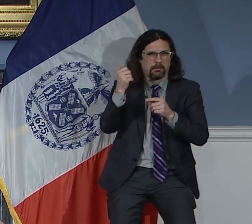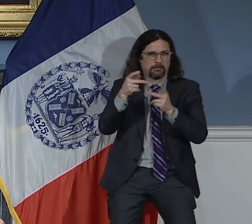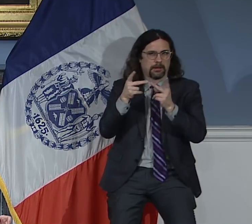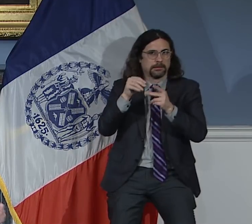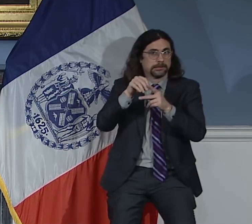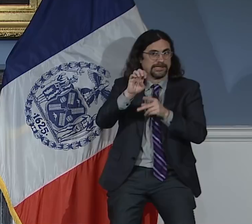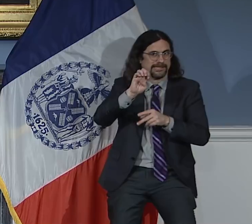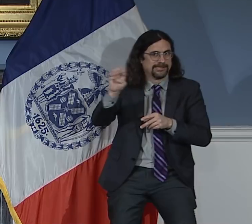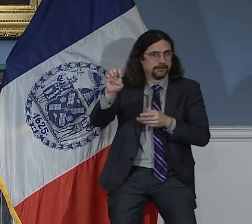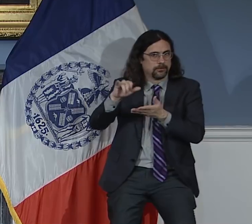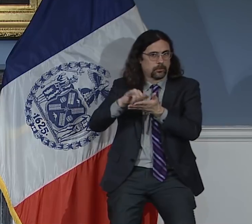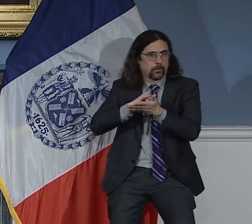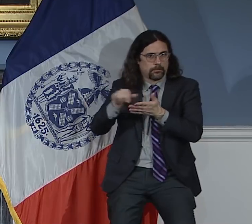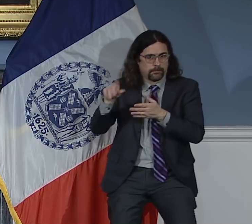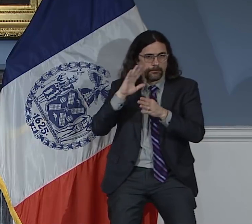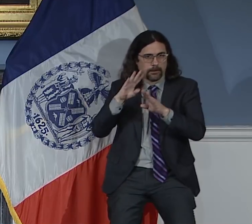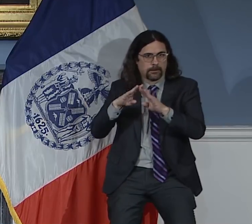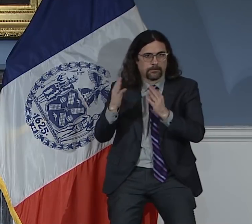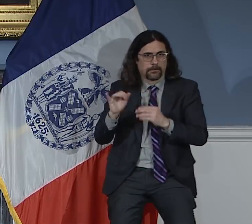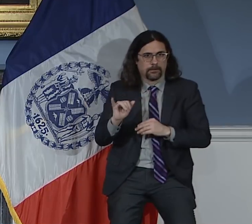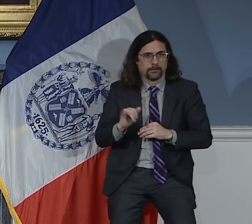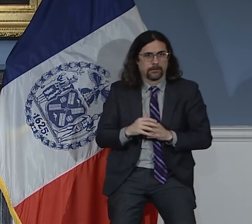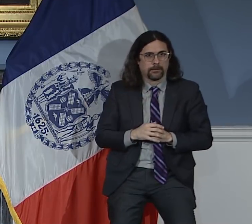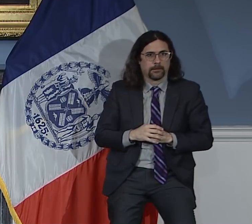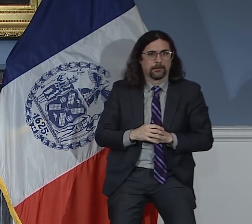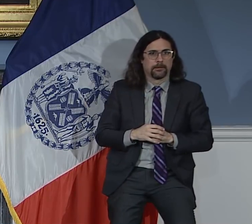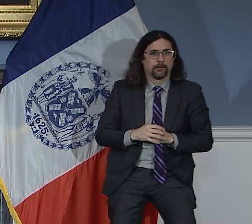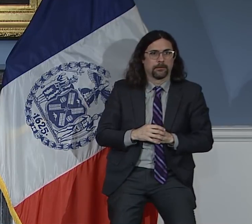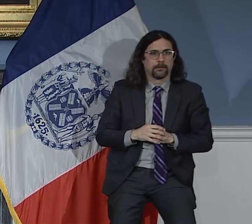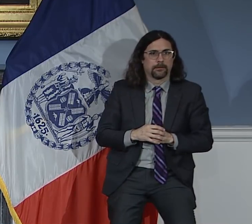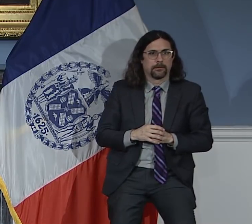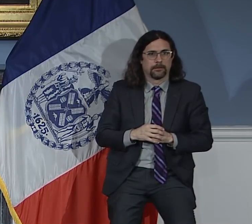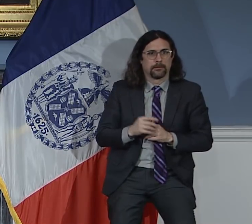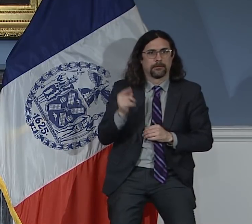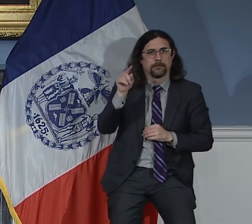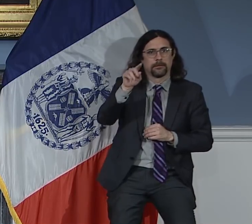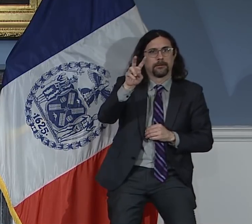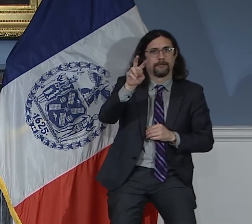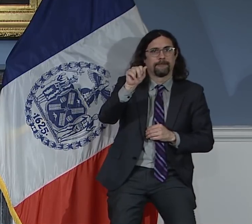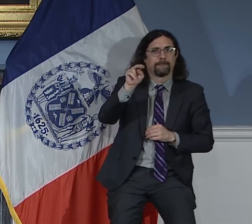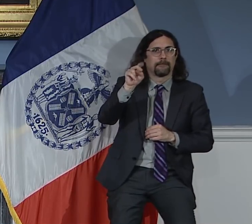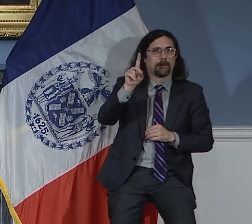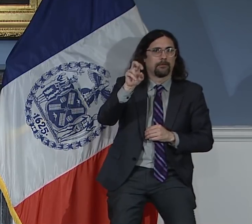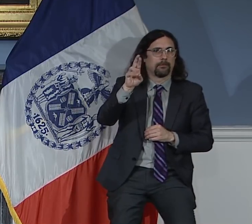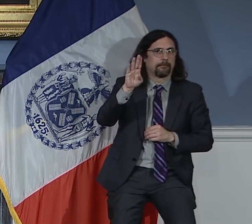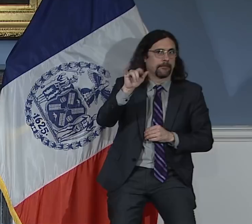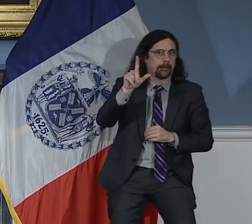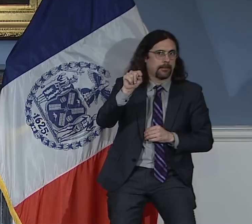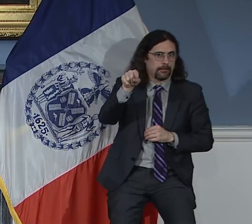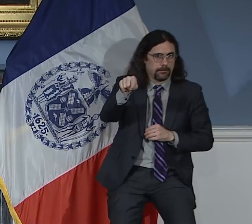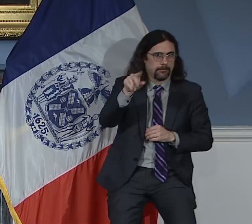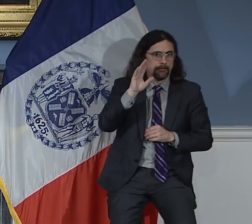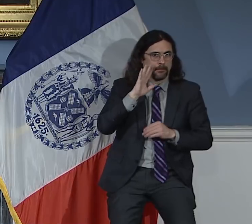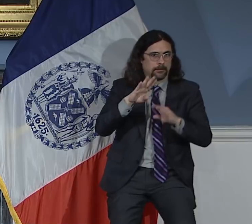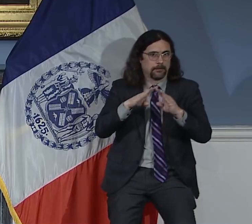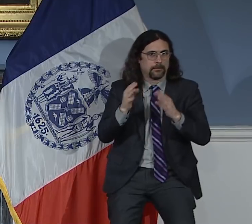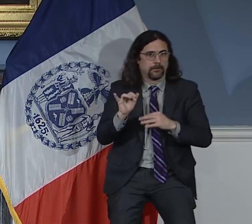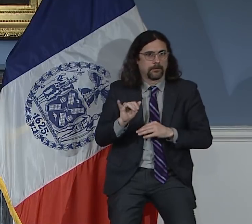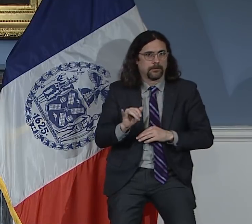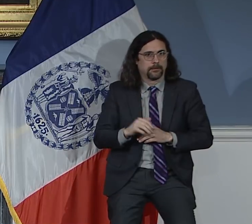CUMBERLAND, EAST NEW YORK, MORRISANIA AND